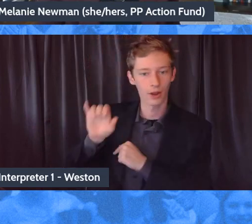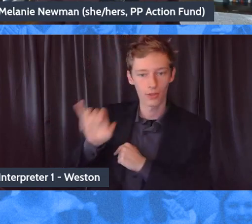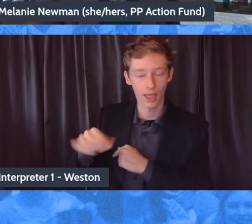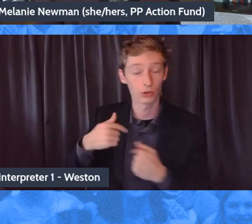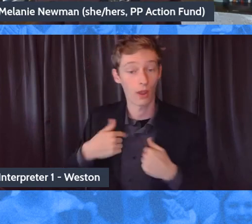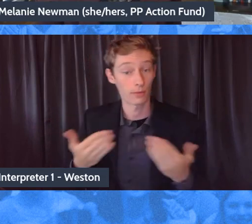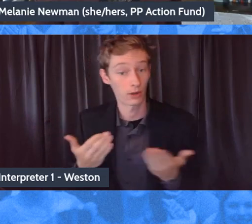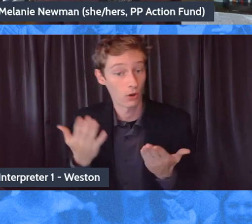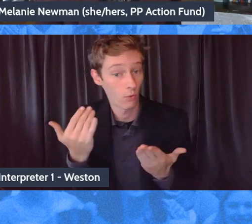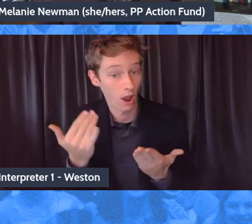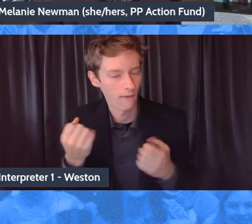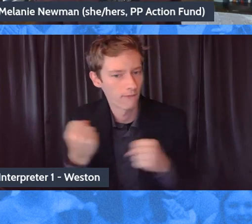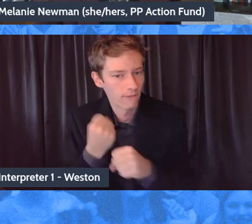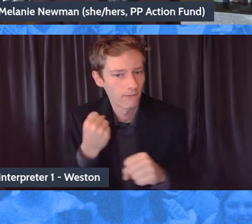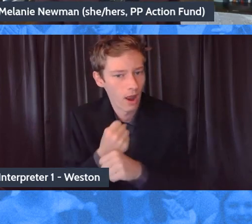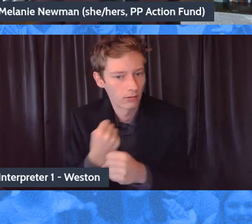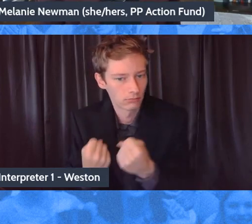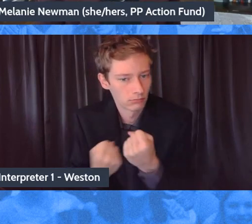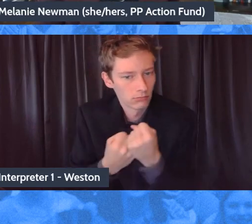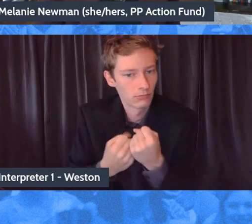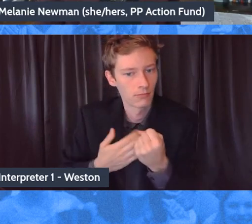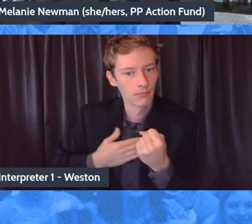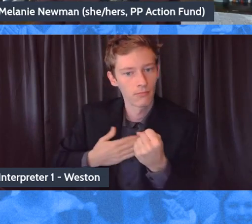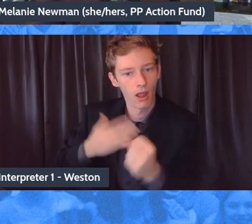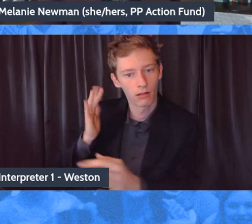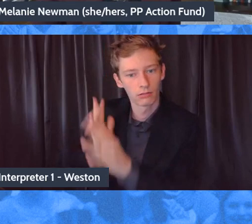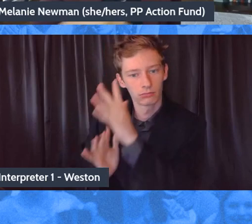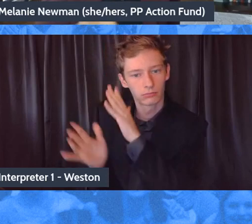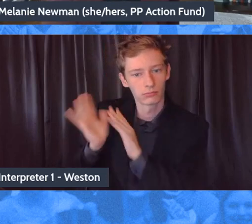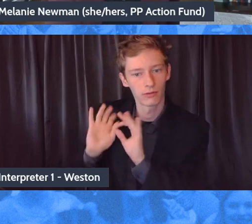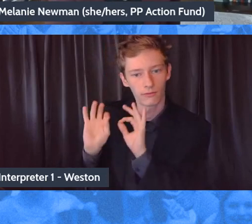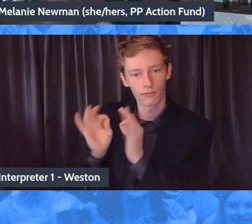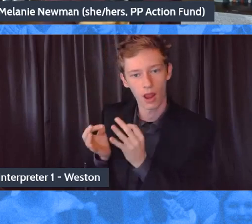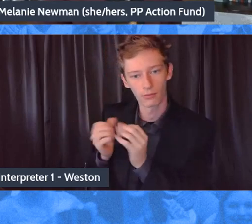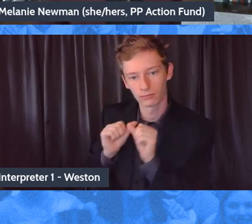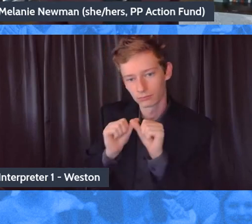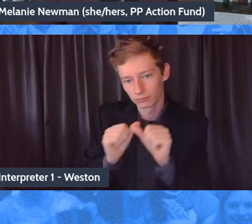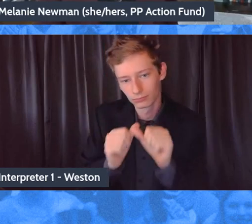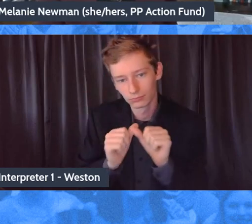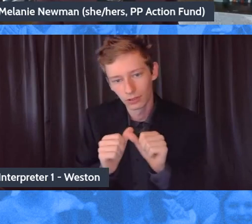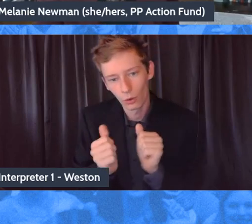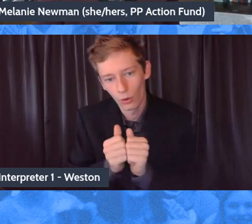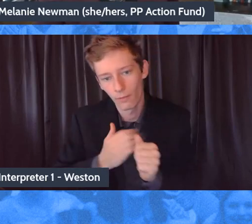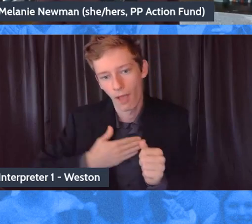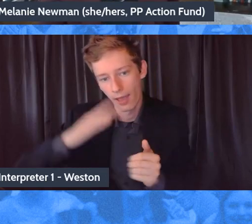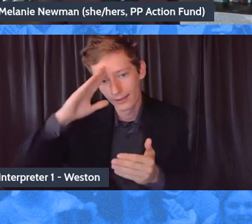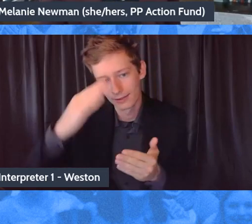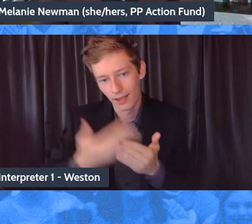for the legacy that my son will carry forward. Amazing, thank you. And Uma, we would love to hear from you.